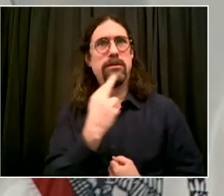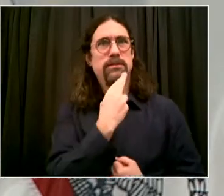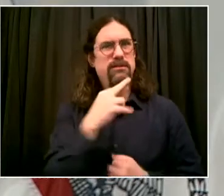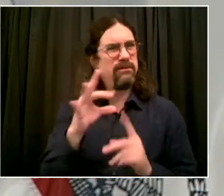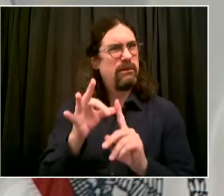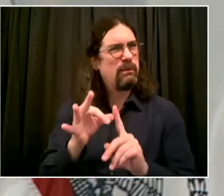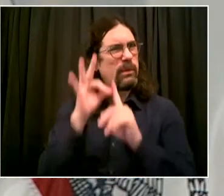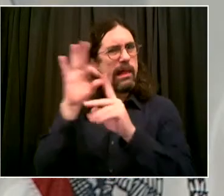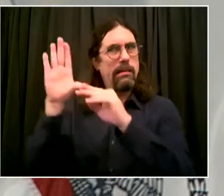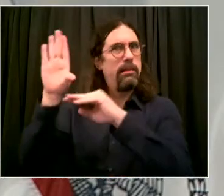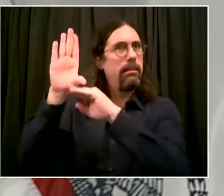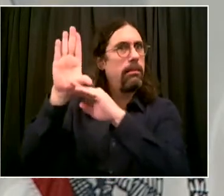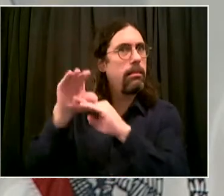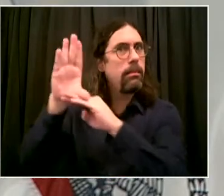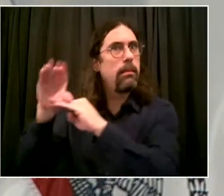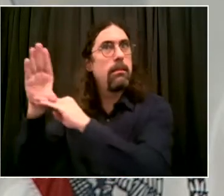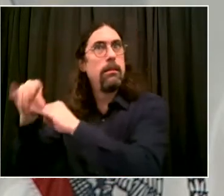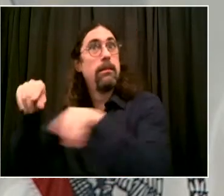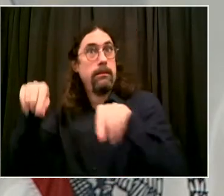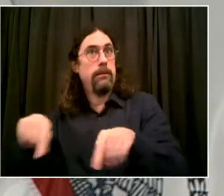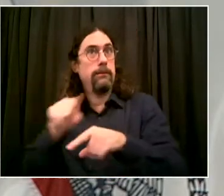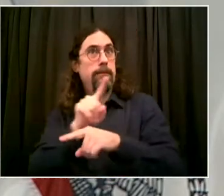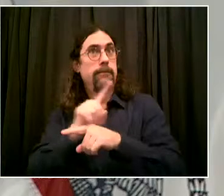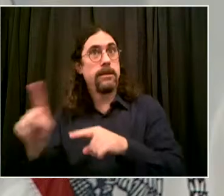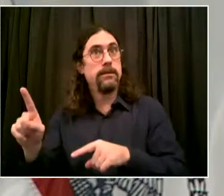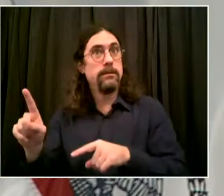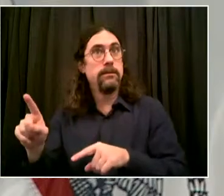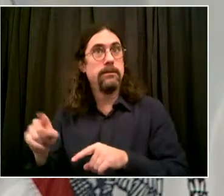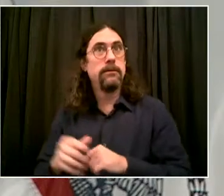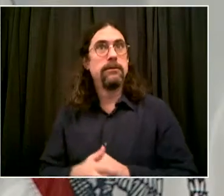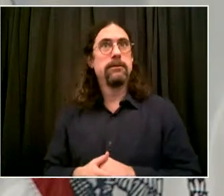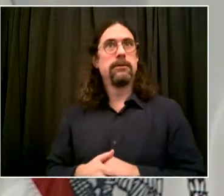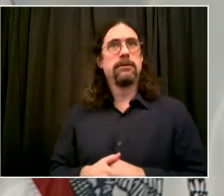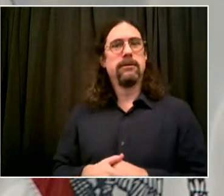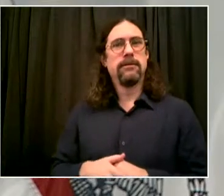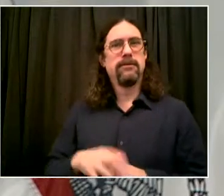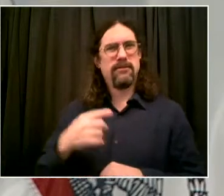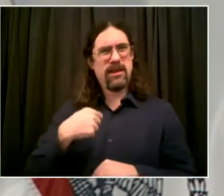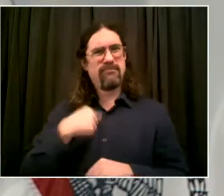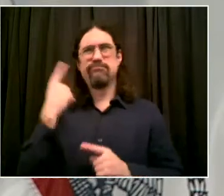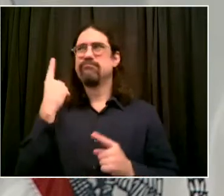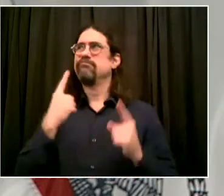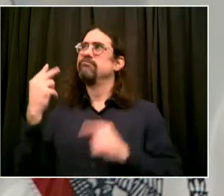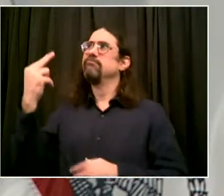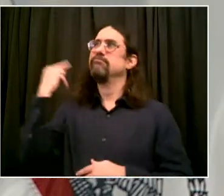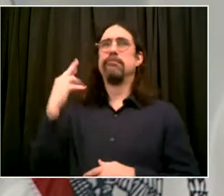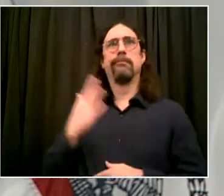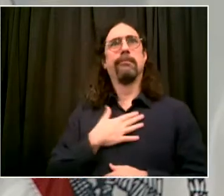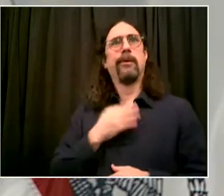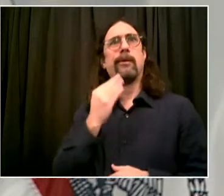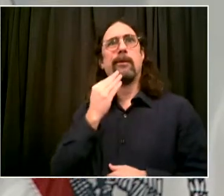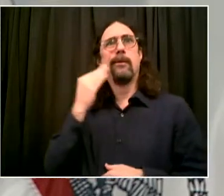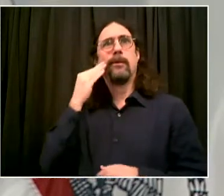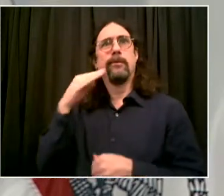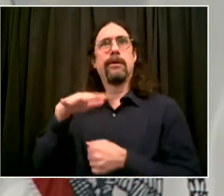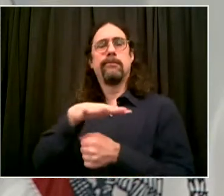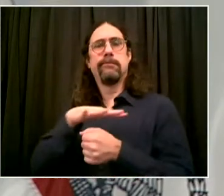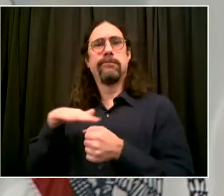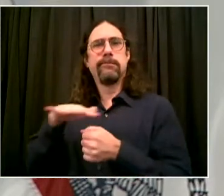QUESTION, I TH IIK NABOUT THE RESTAURANTS IN MY NEIGHBORHOOD,